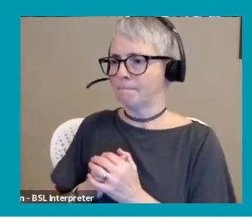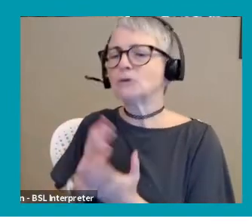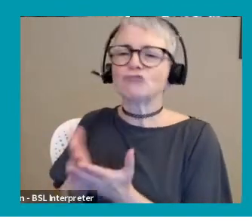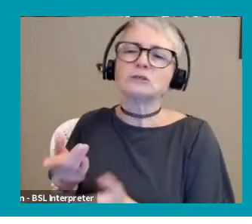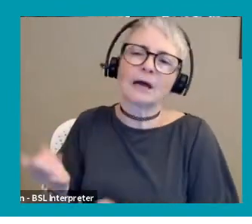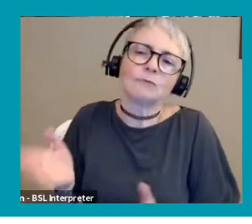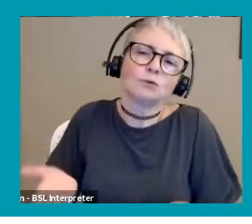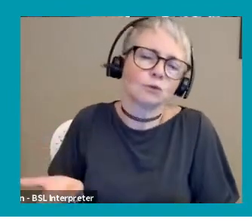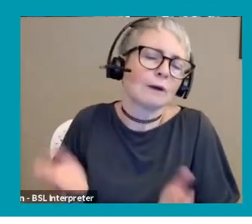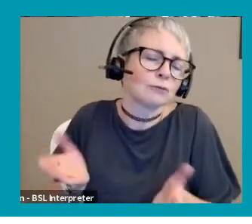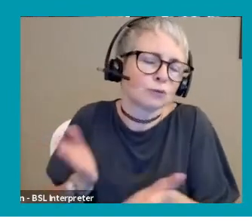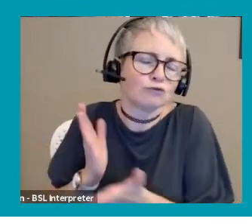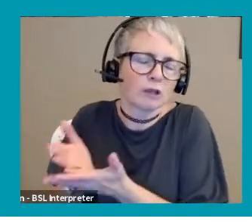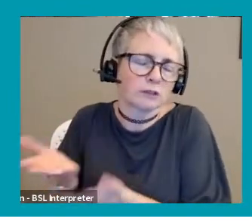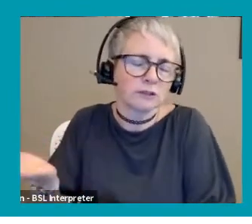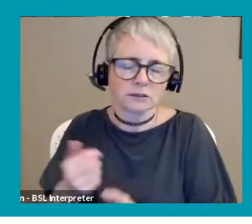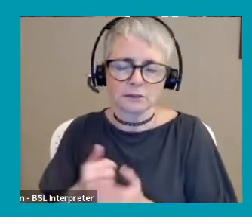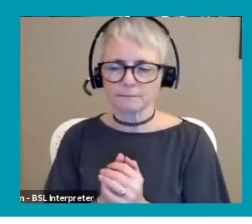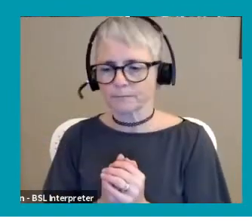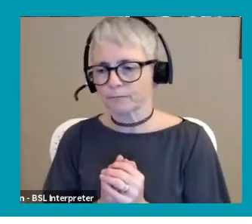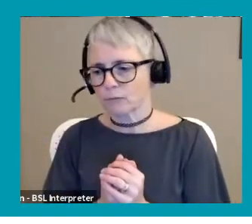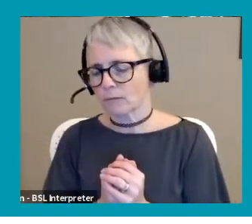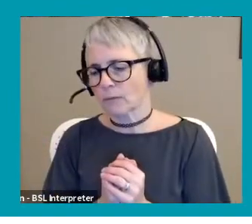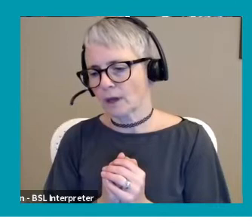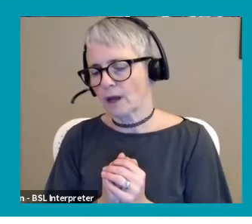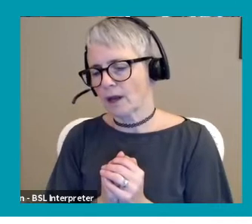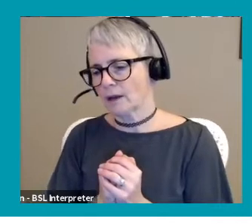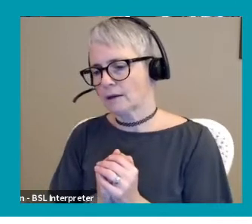relationship for it to work. So make the calls to them.